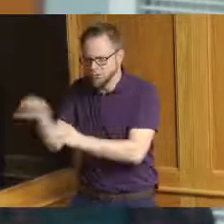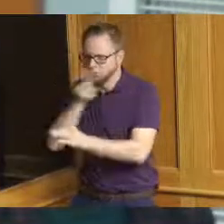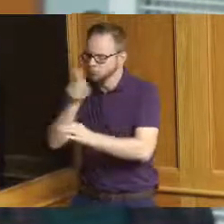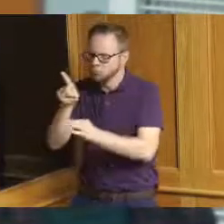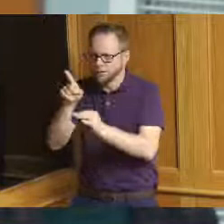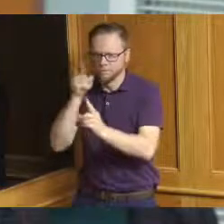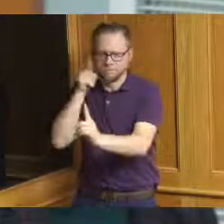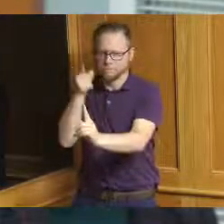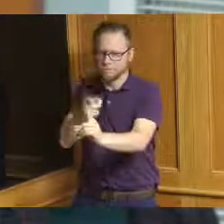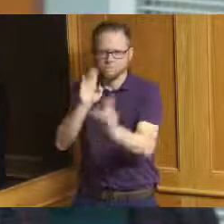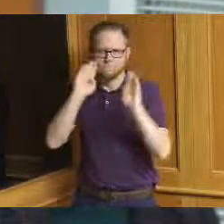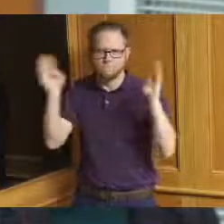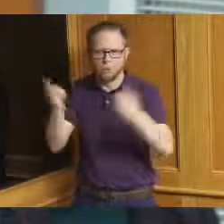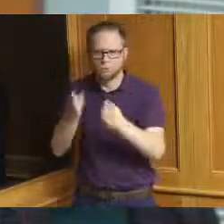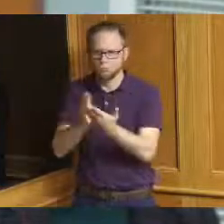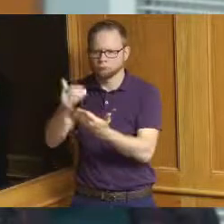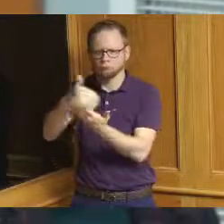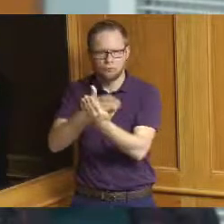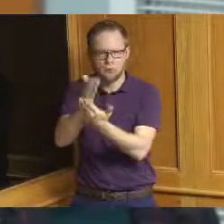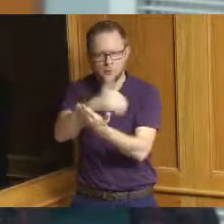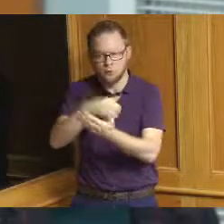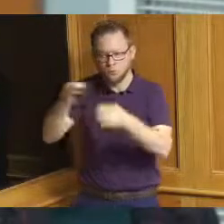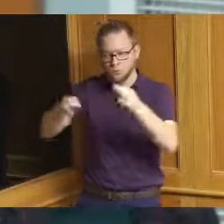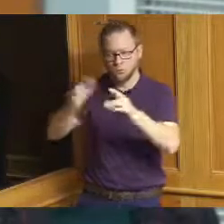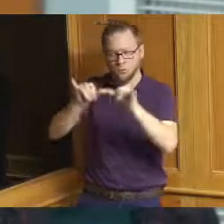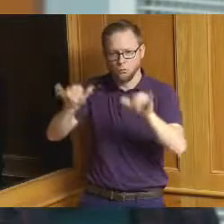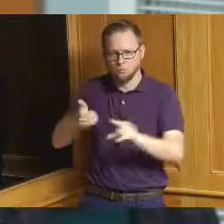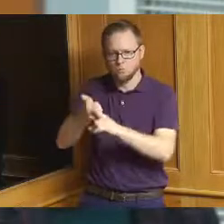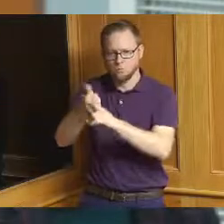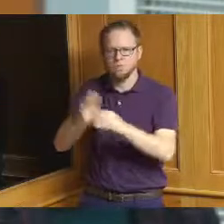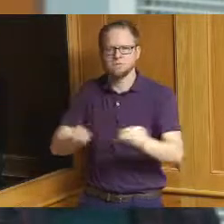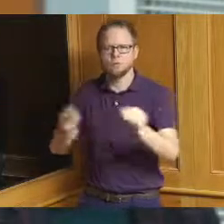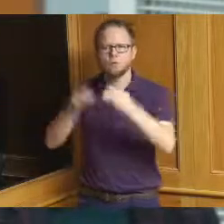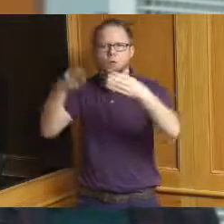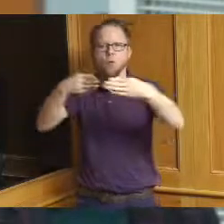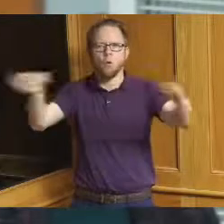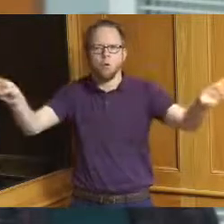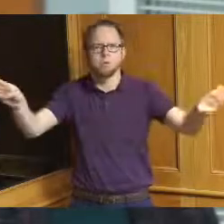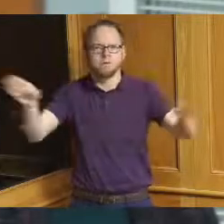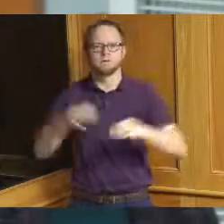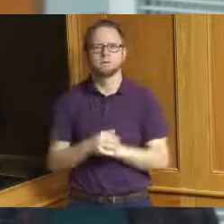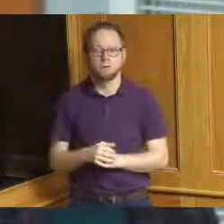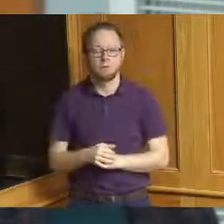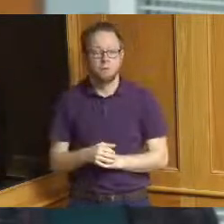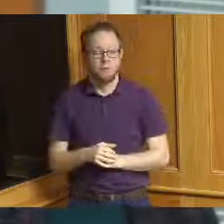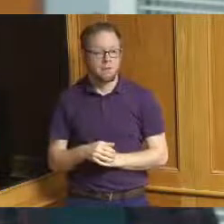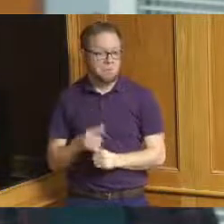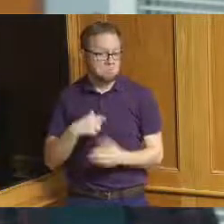and openness in the courts i just want to say that in the very short time that i am serving